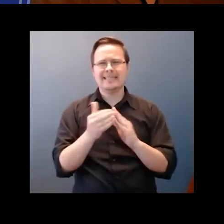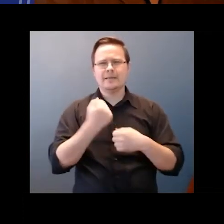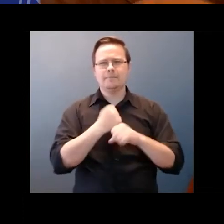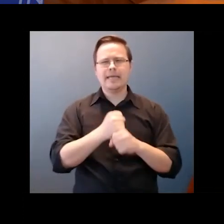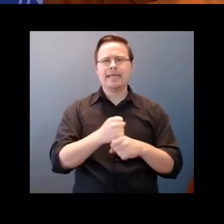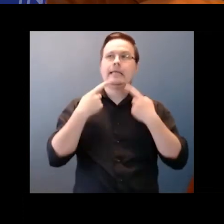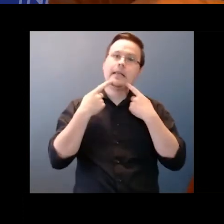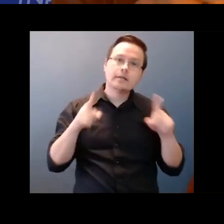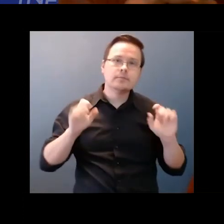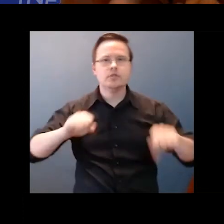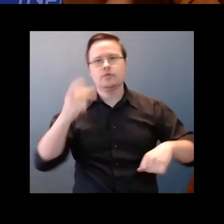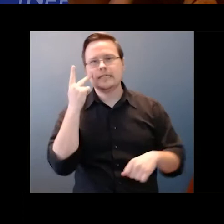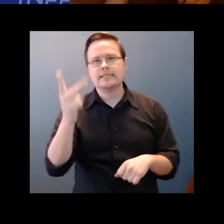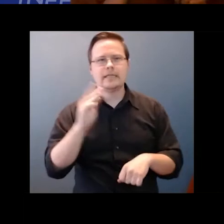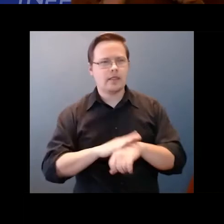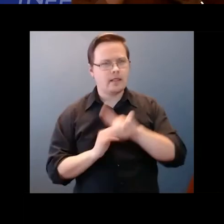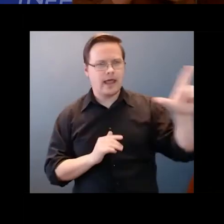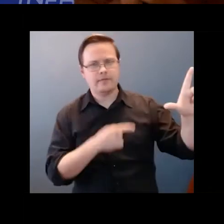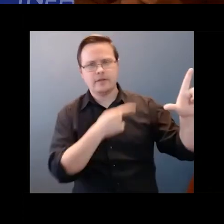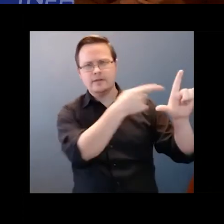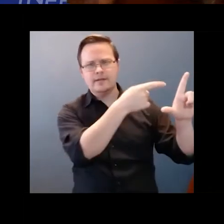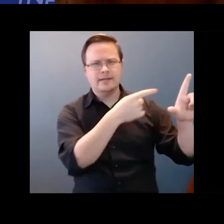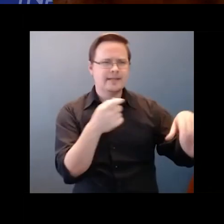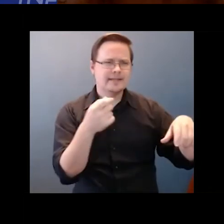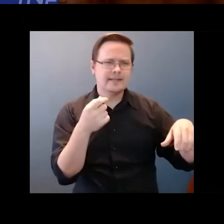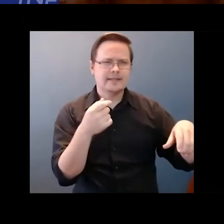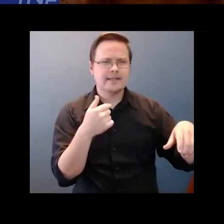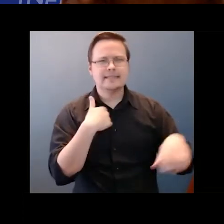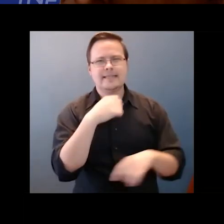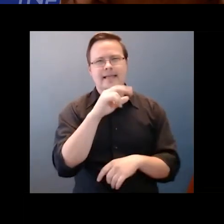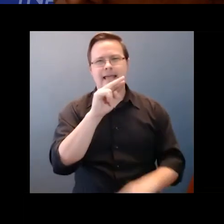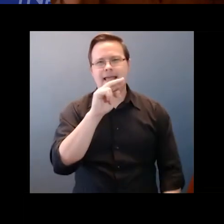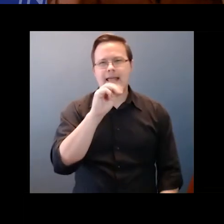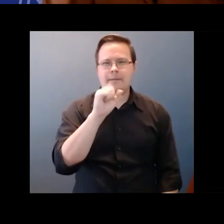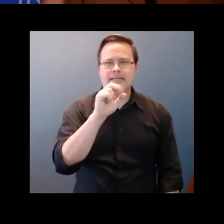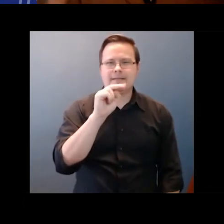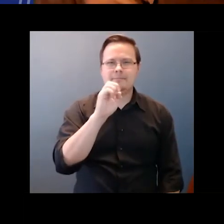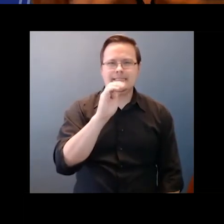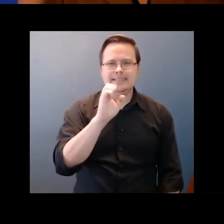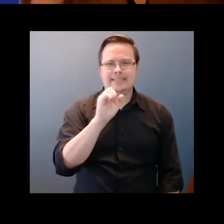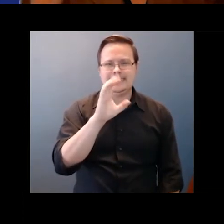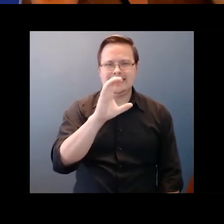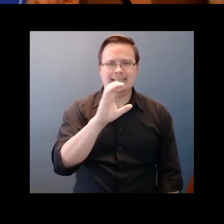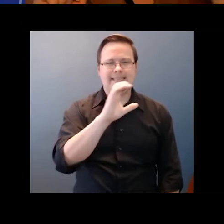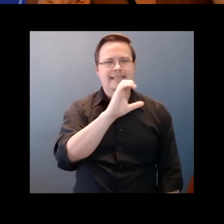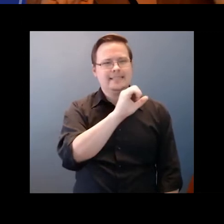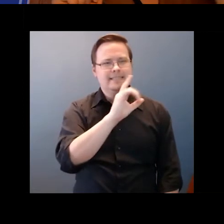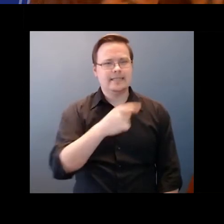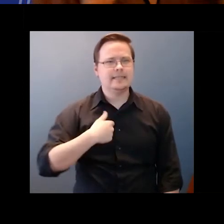see on the upper left here. And this NBFC seven, San Diego quote, the data collected from these nodes, the street lights is exclusively owned by the city and